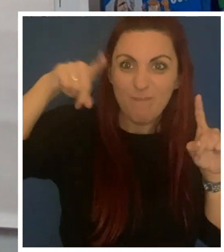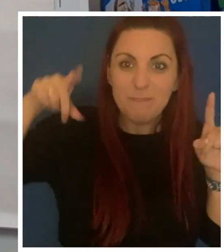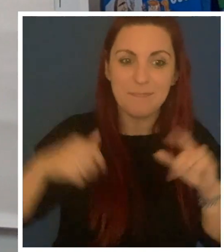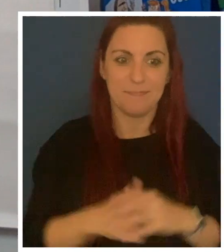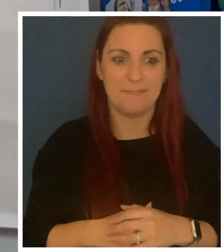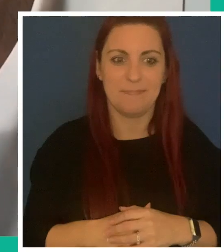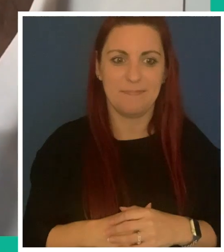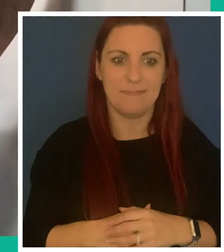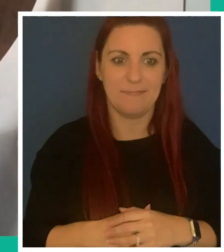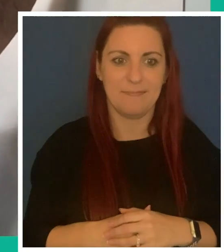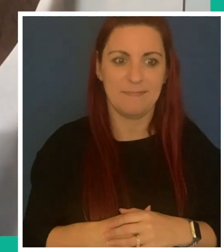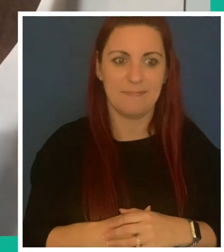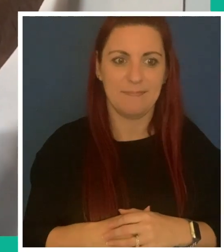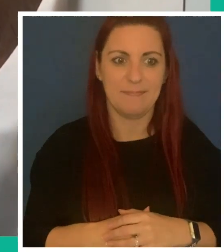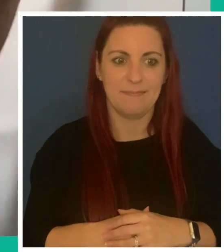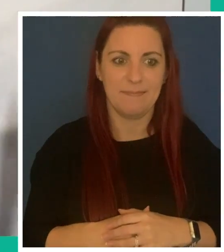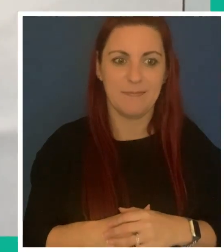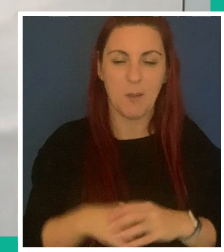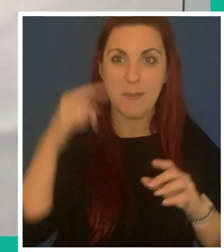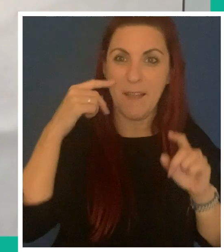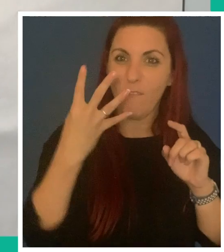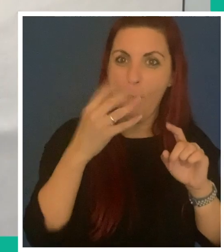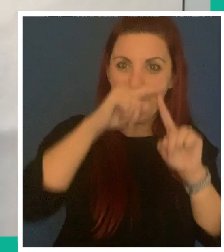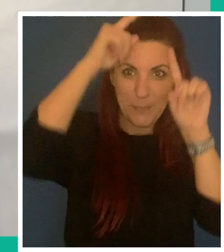So we'll do like there, one, two, three, four, okay.